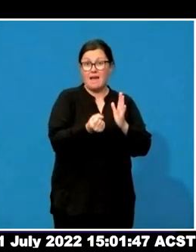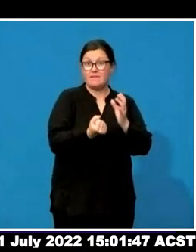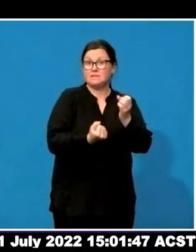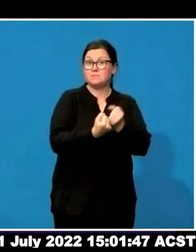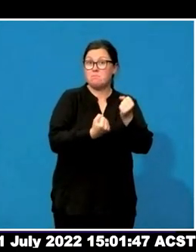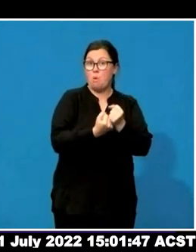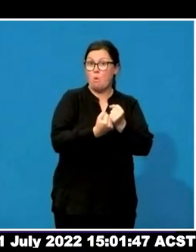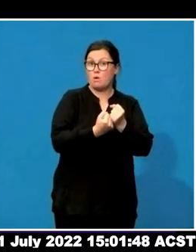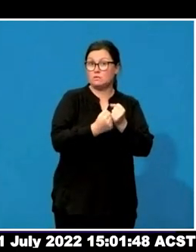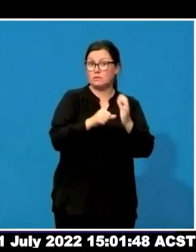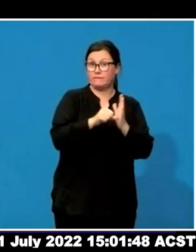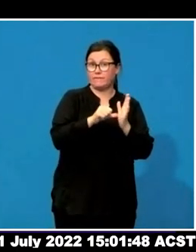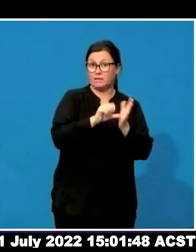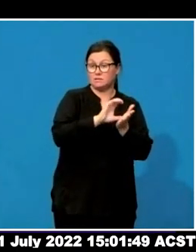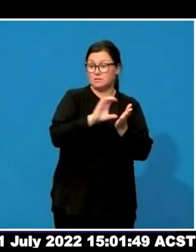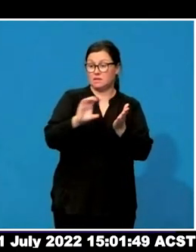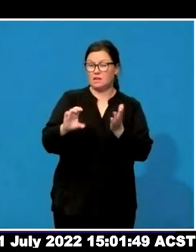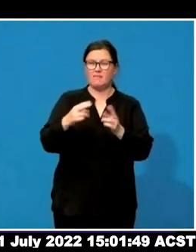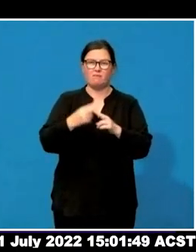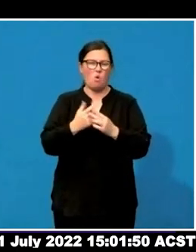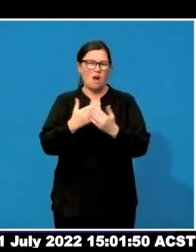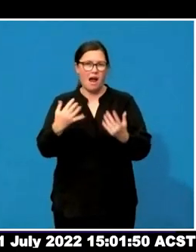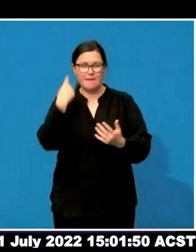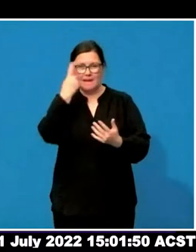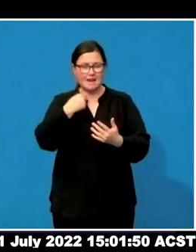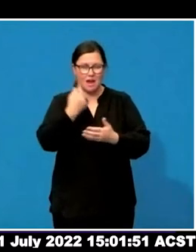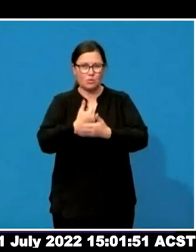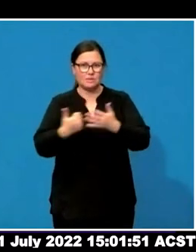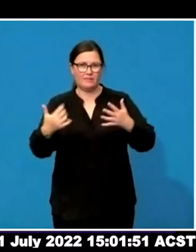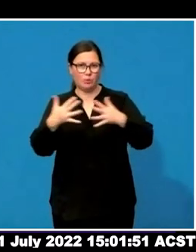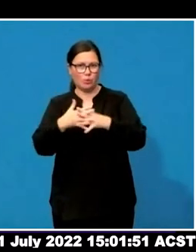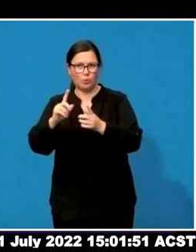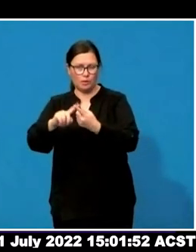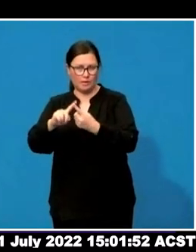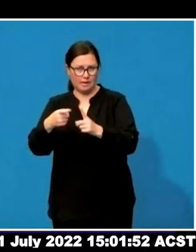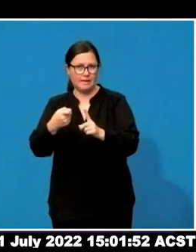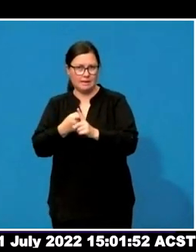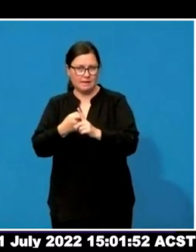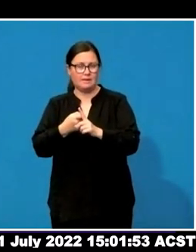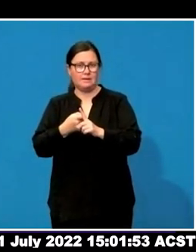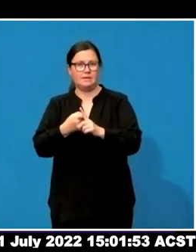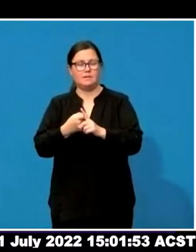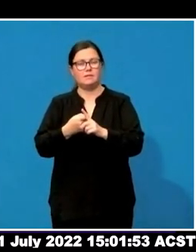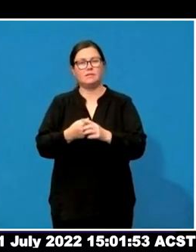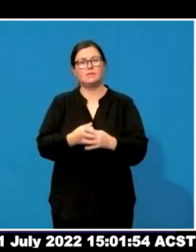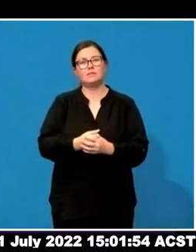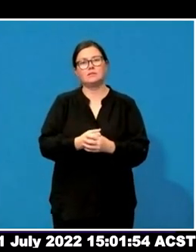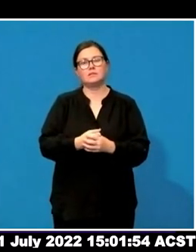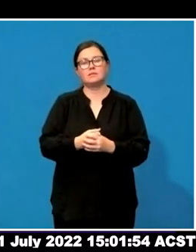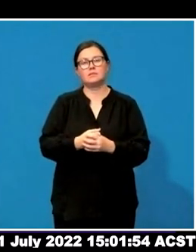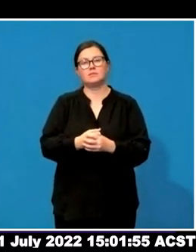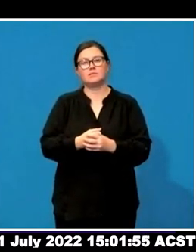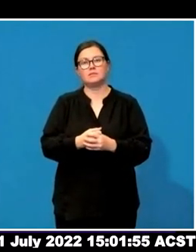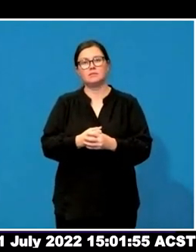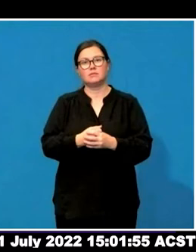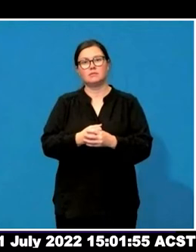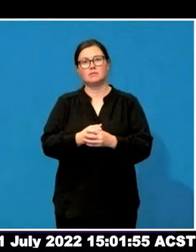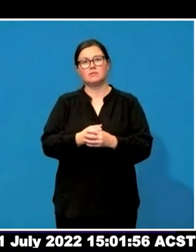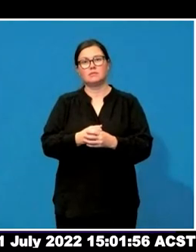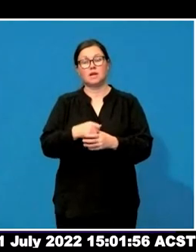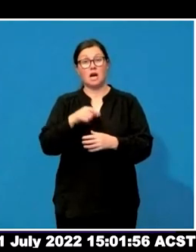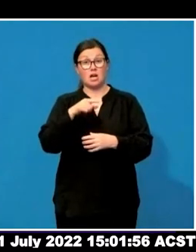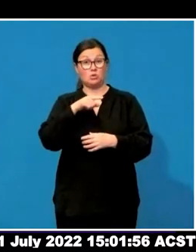each week, and then there's - you describe that as a reasonably robust plan, and then